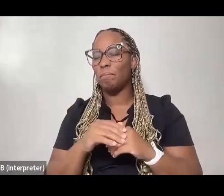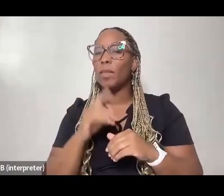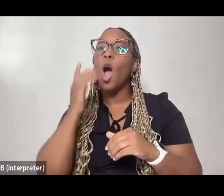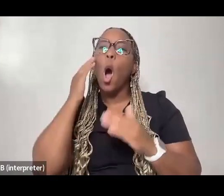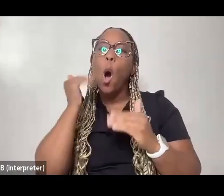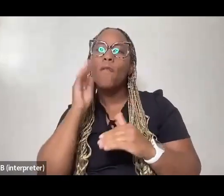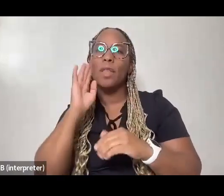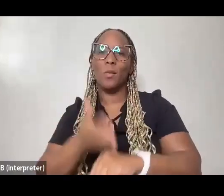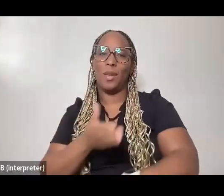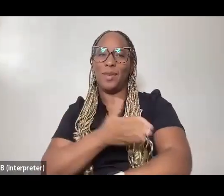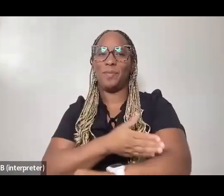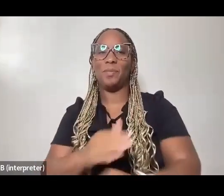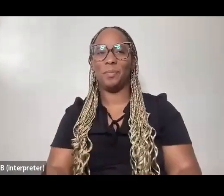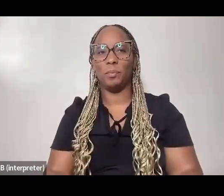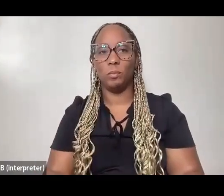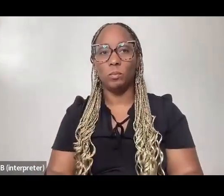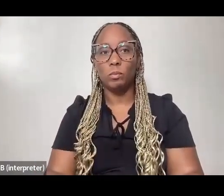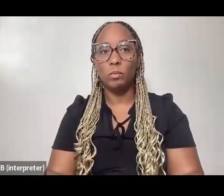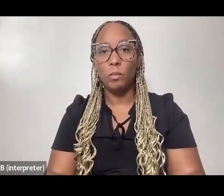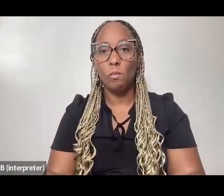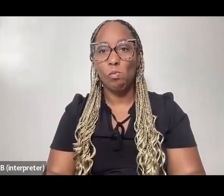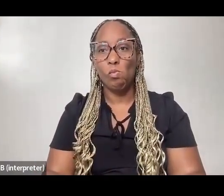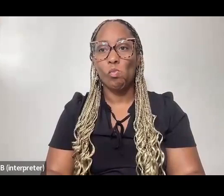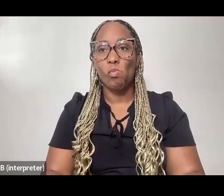getting better. So Pu -- so your life event that